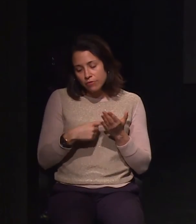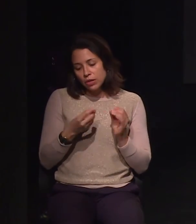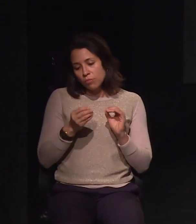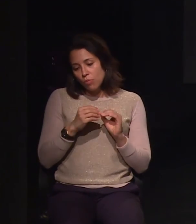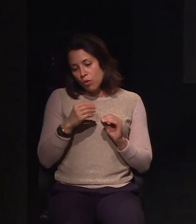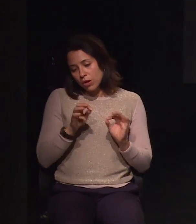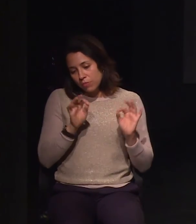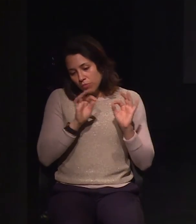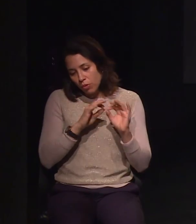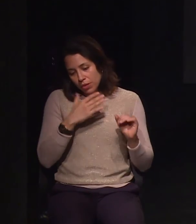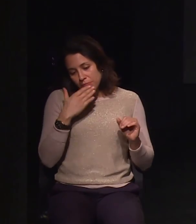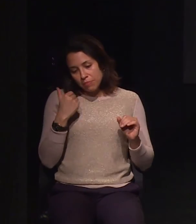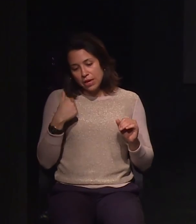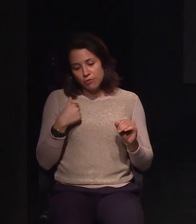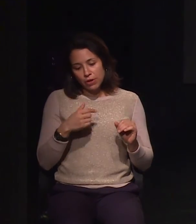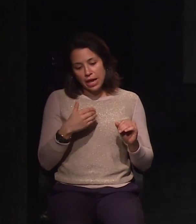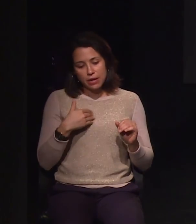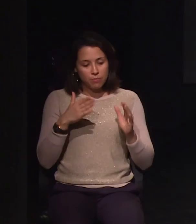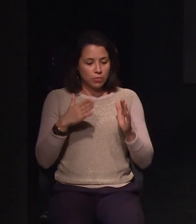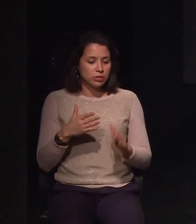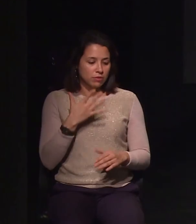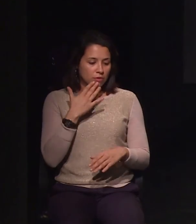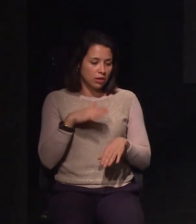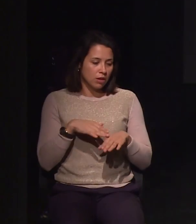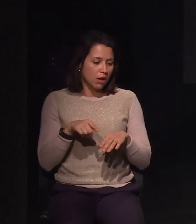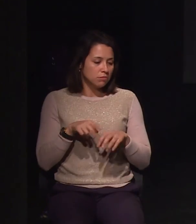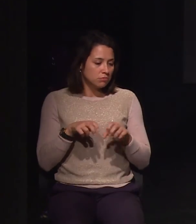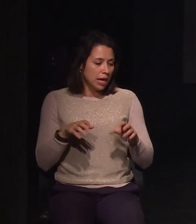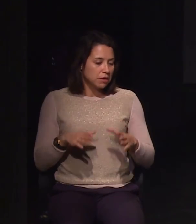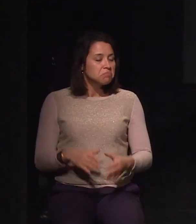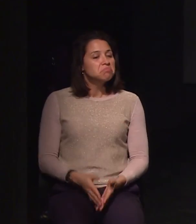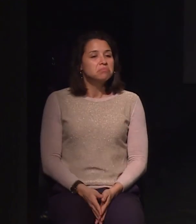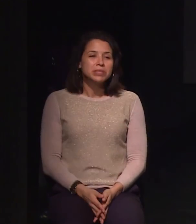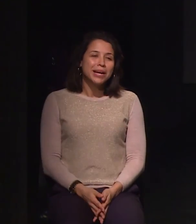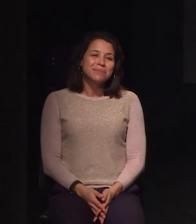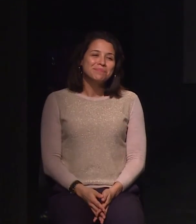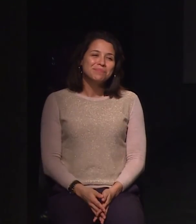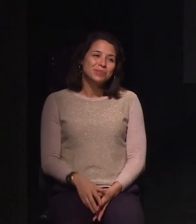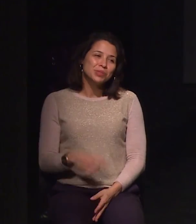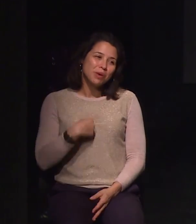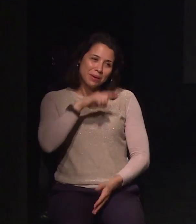had someone, so I absolutely think that’s important and that’s key, and it’s not